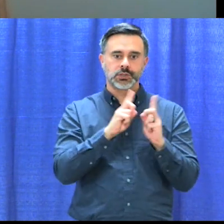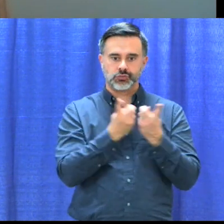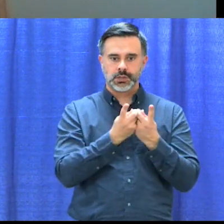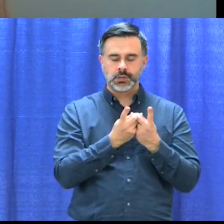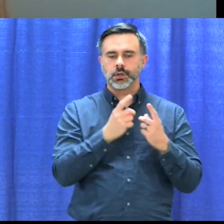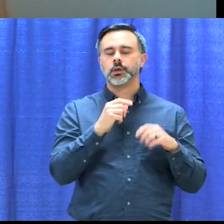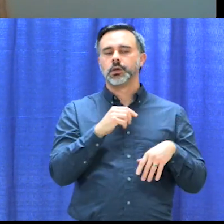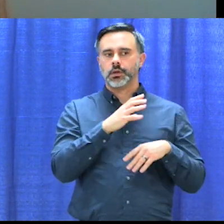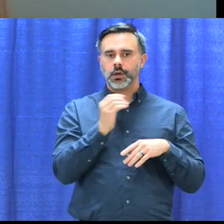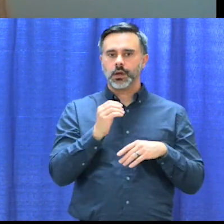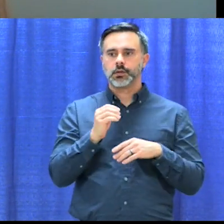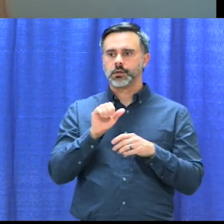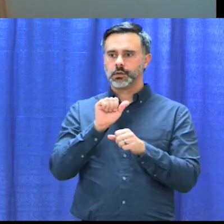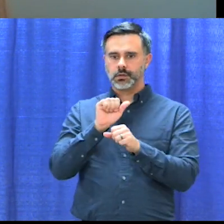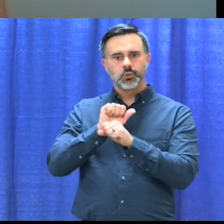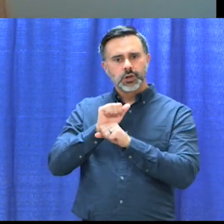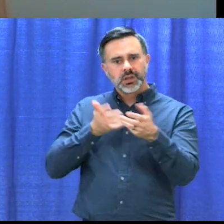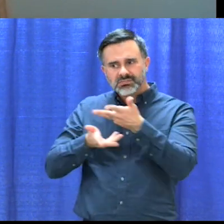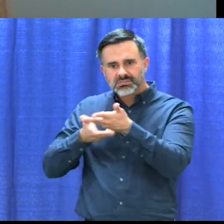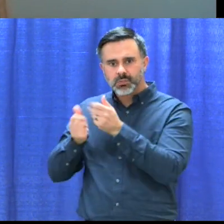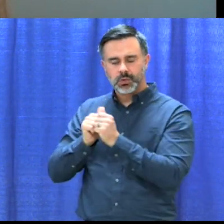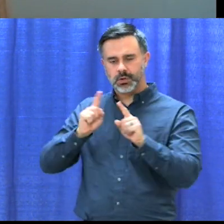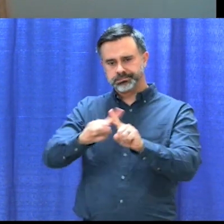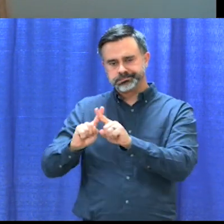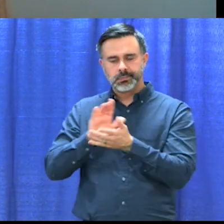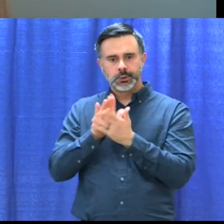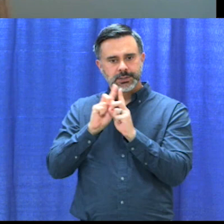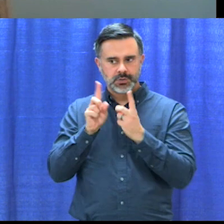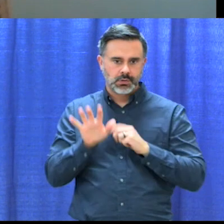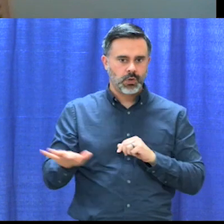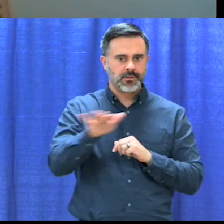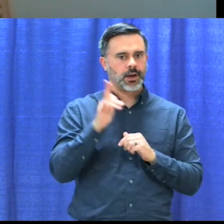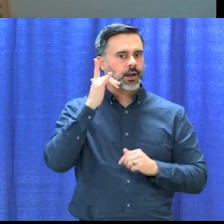and are working with myriad of school districts throughout California to explore workable